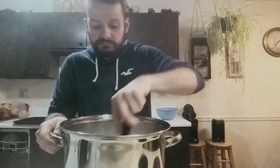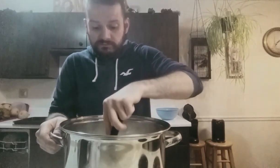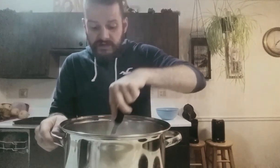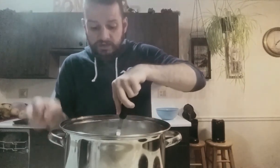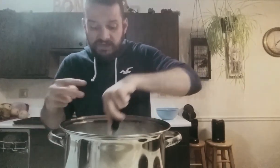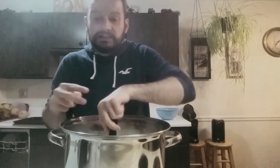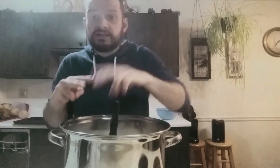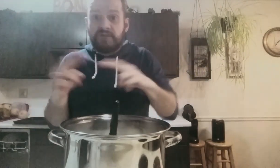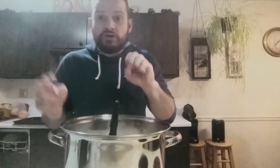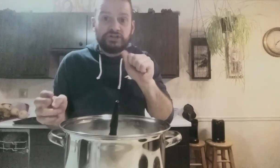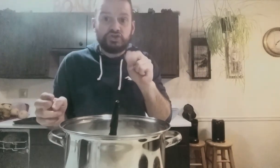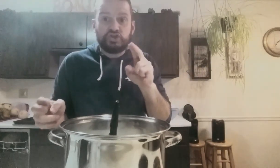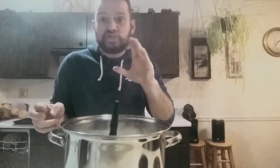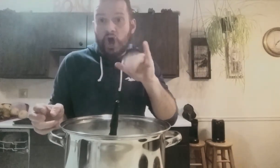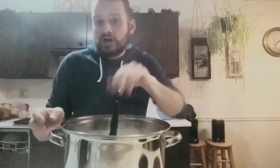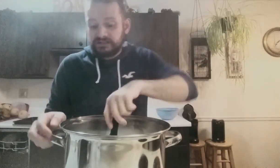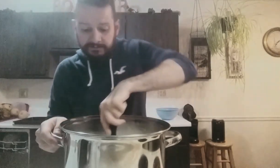It's very saucy.